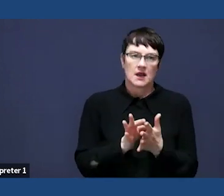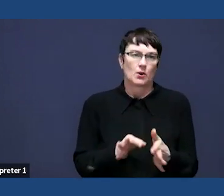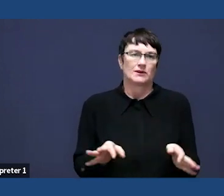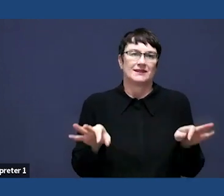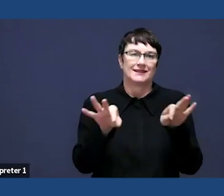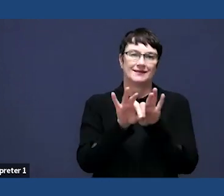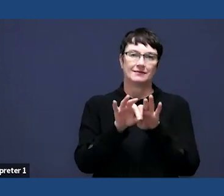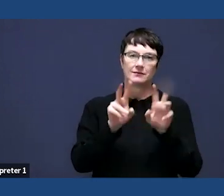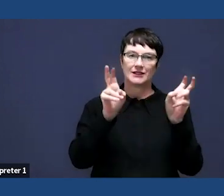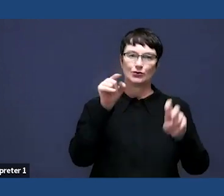we're all facing.